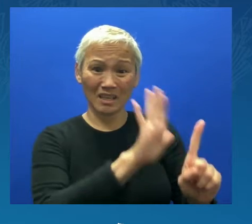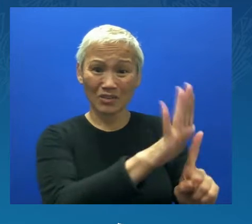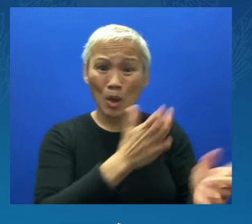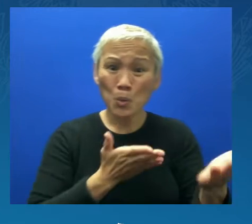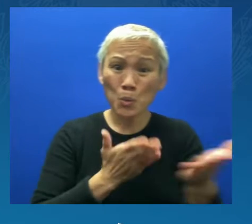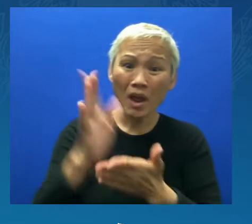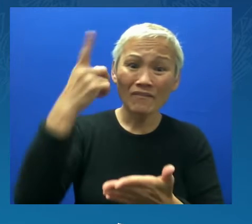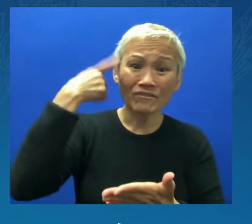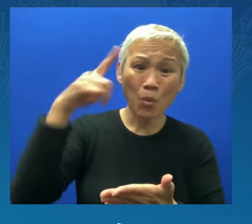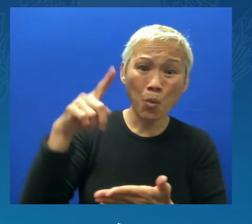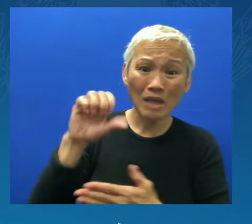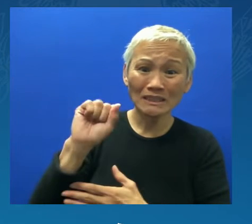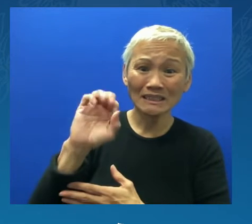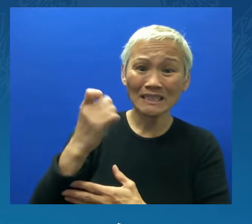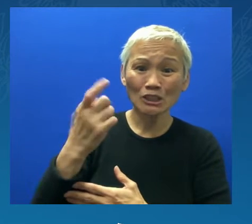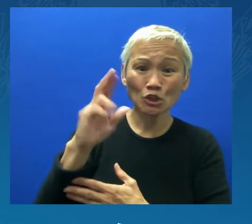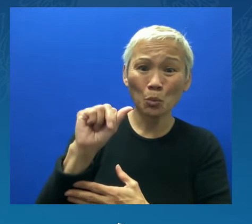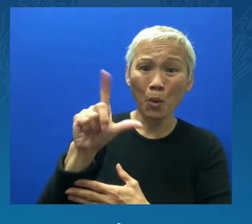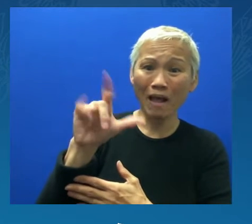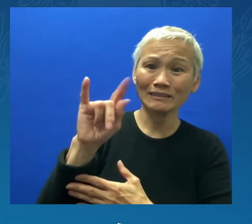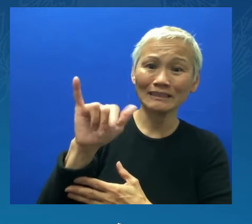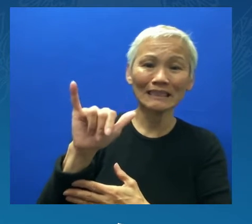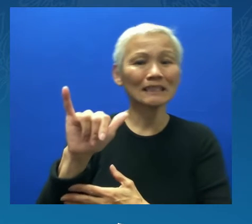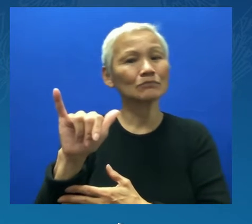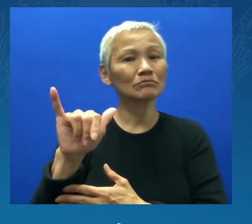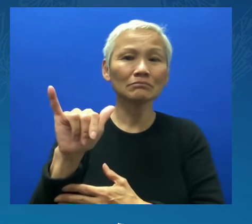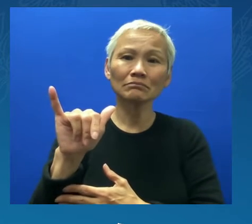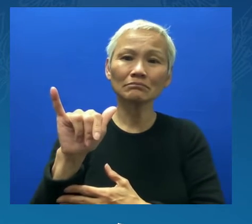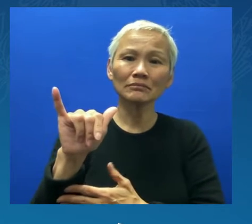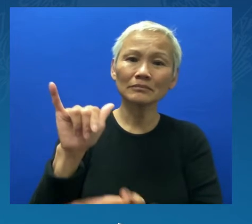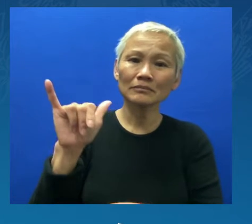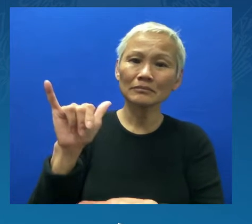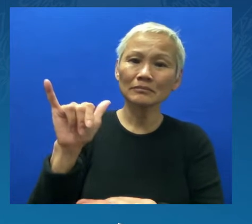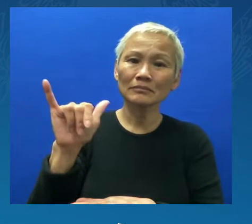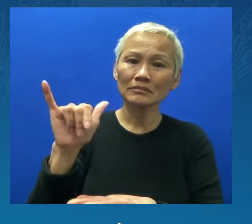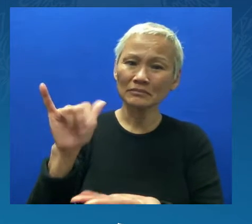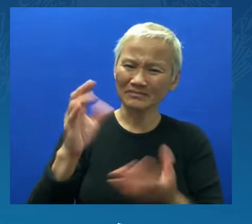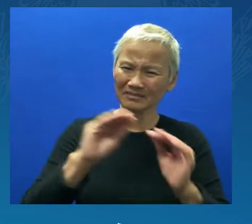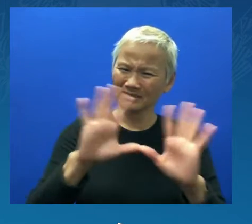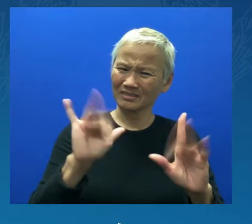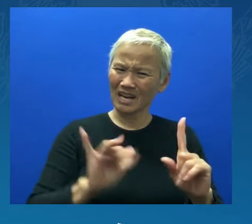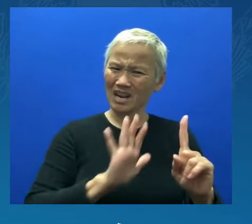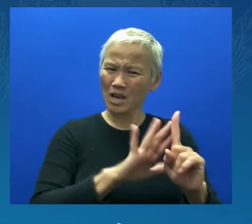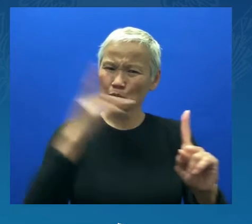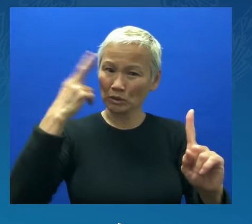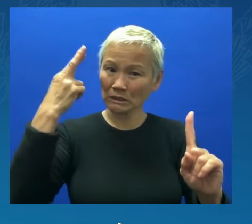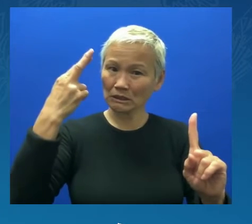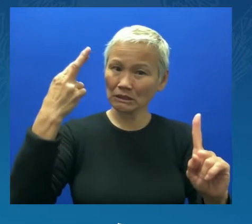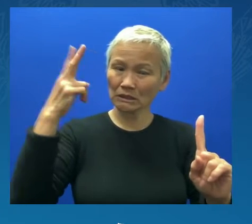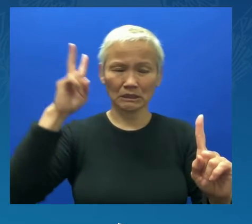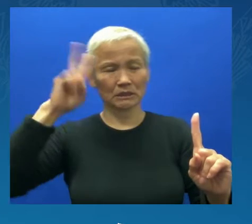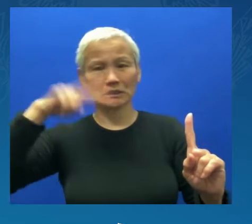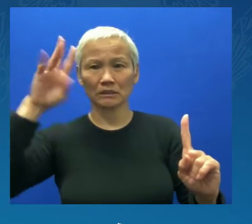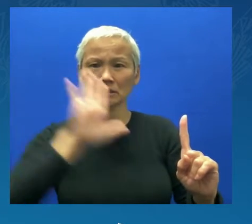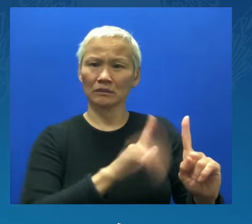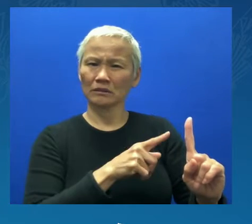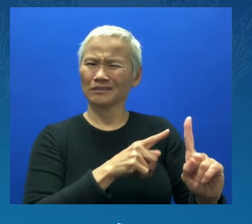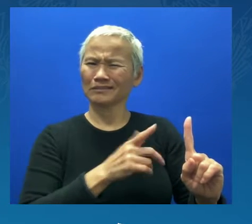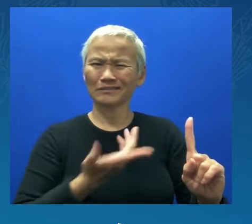Like, let's be clear about that. And so, on top of everything else, the confusion,